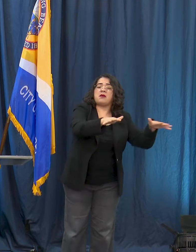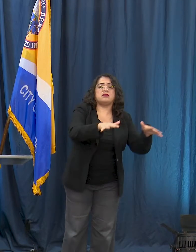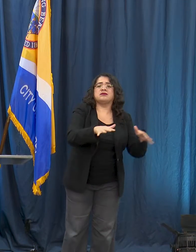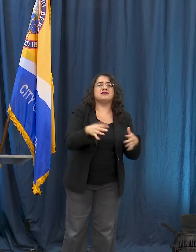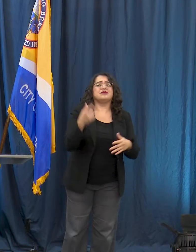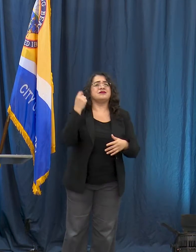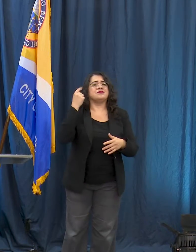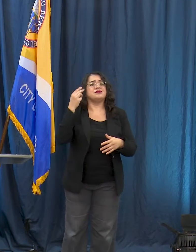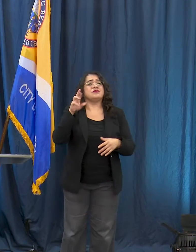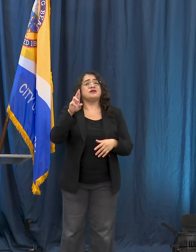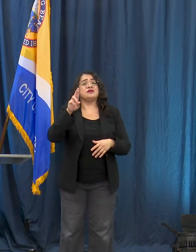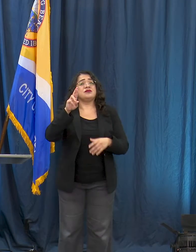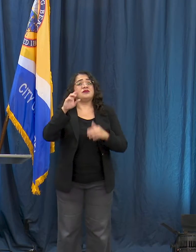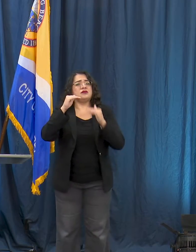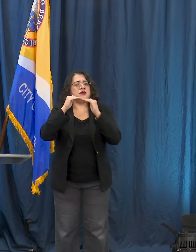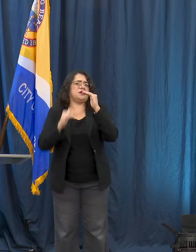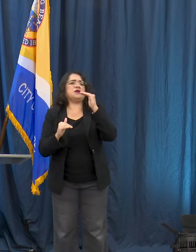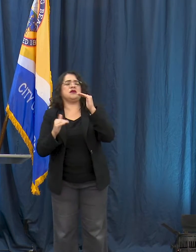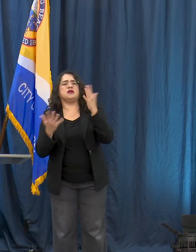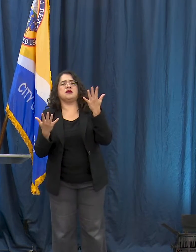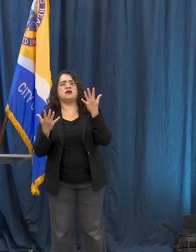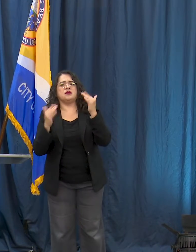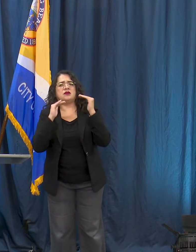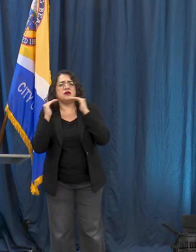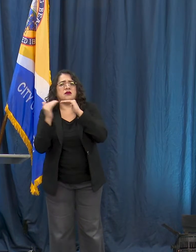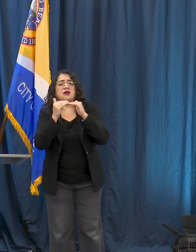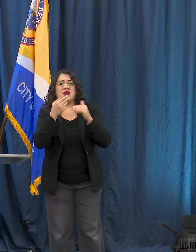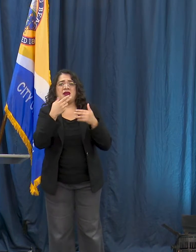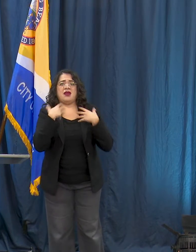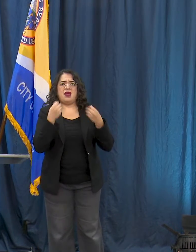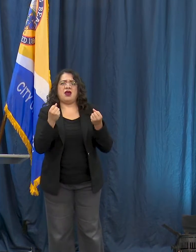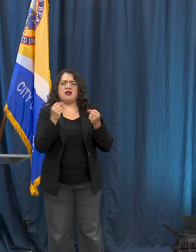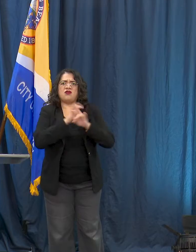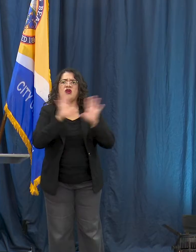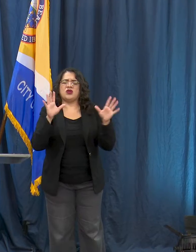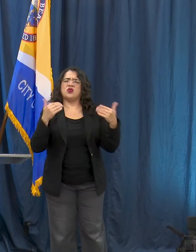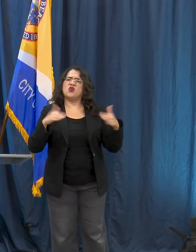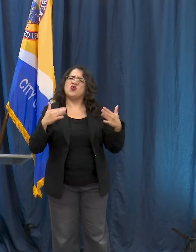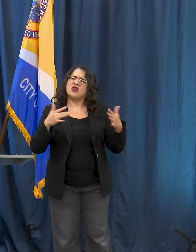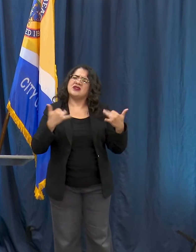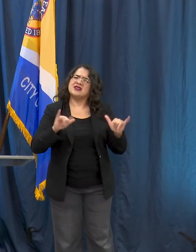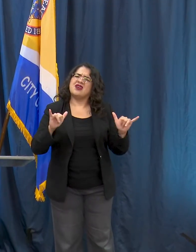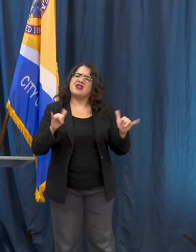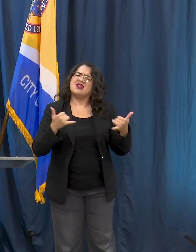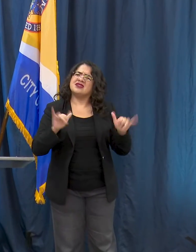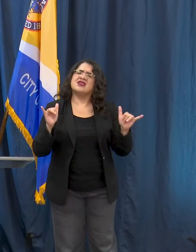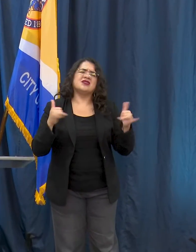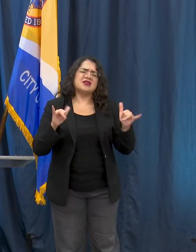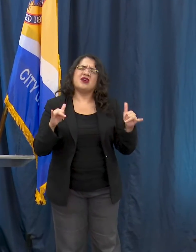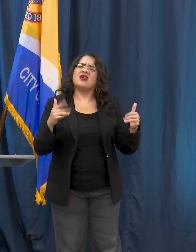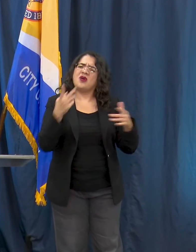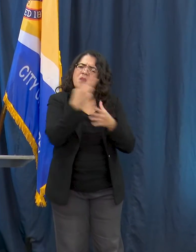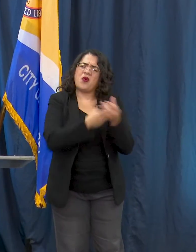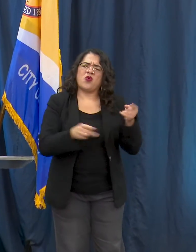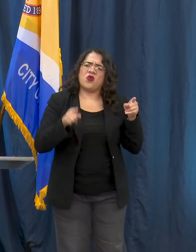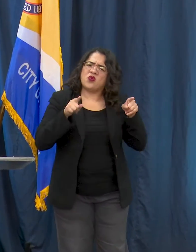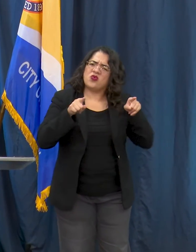the COVID-19 health crimes-- sorry, health crisis looms large here in Long Beach and around the country as so many are taking public and